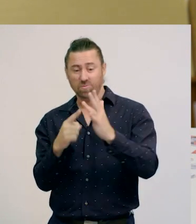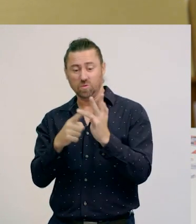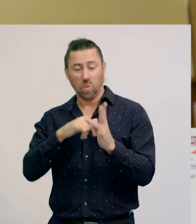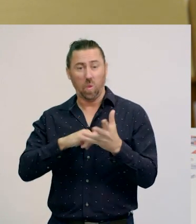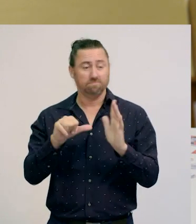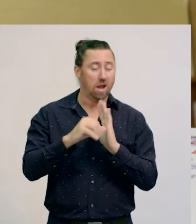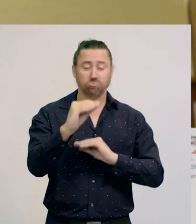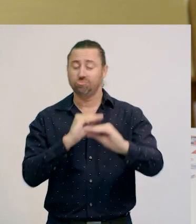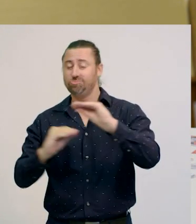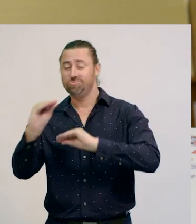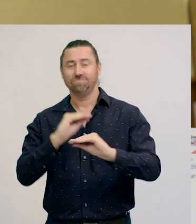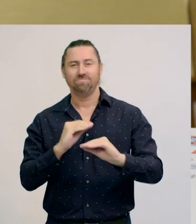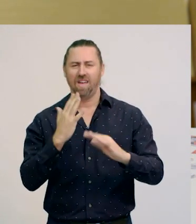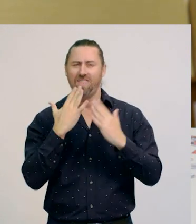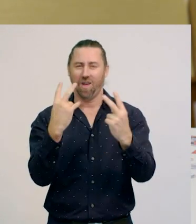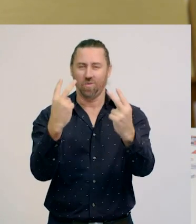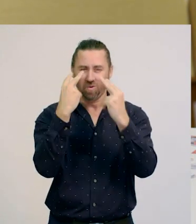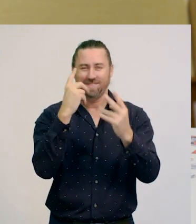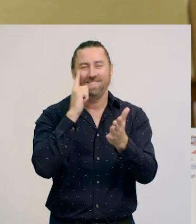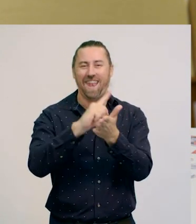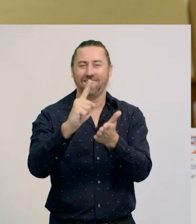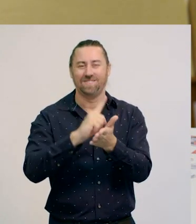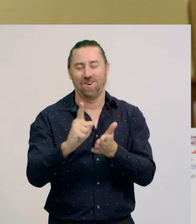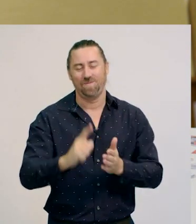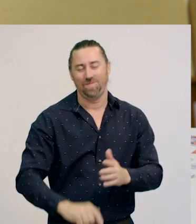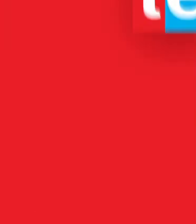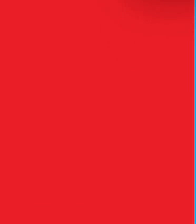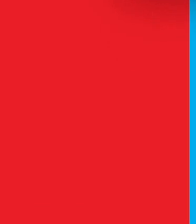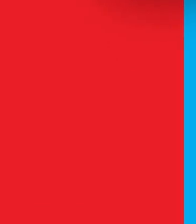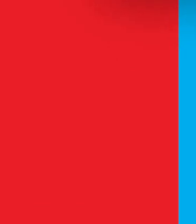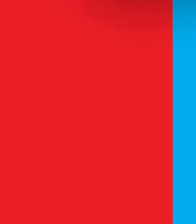Thank for joining me, and I’ll see you next time!